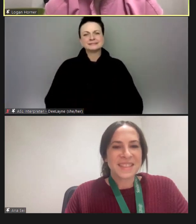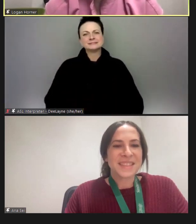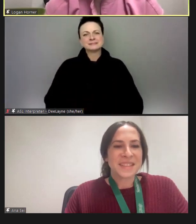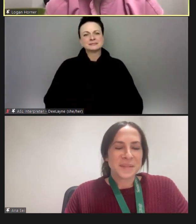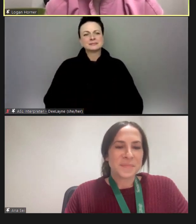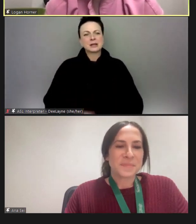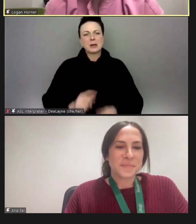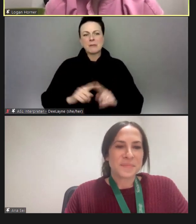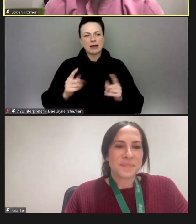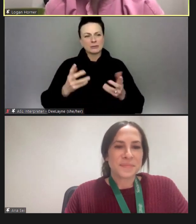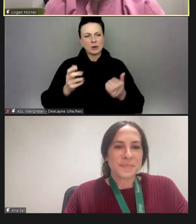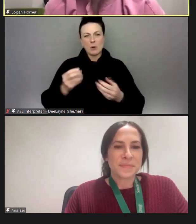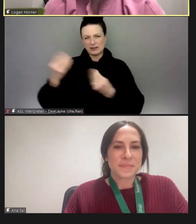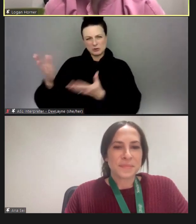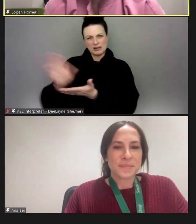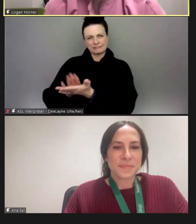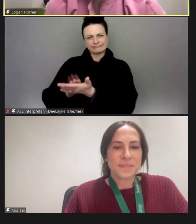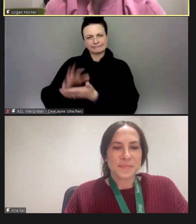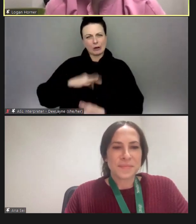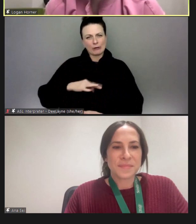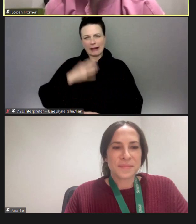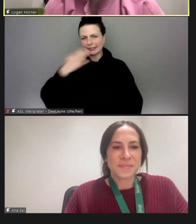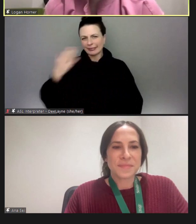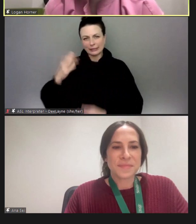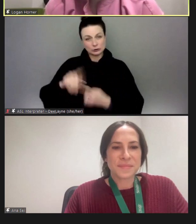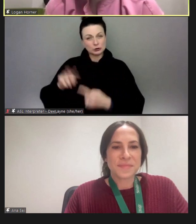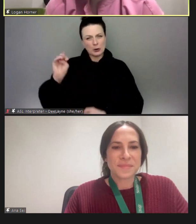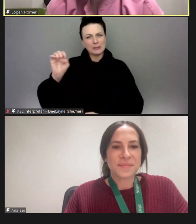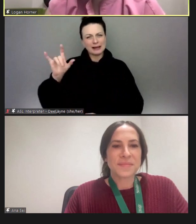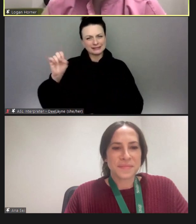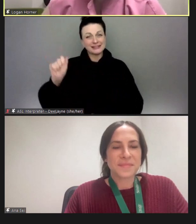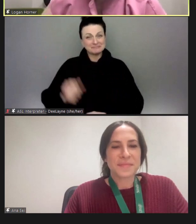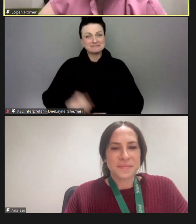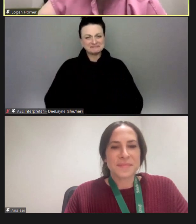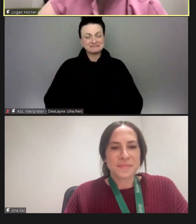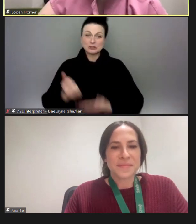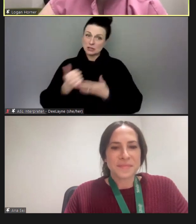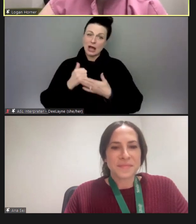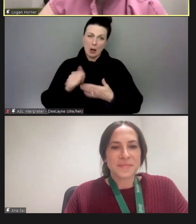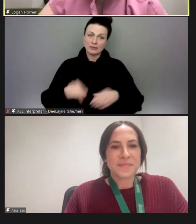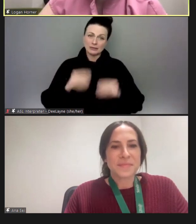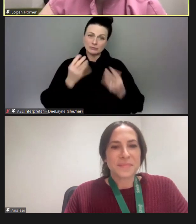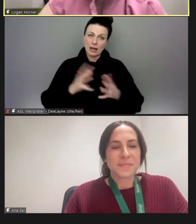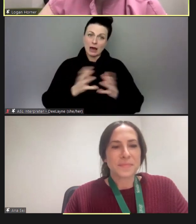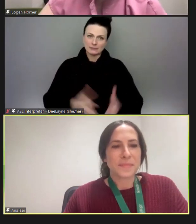wanted to give her credit um because she really did help us with this